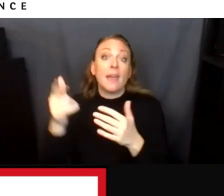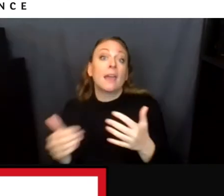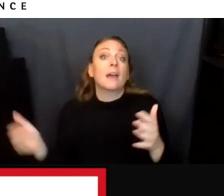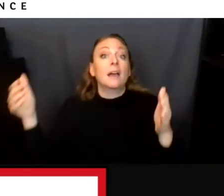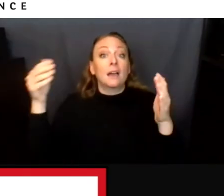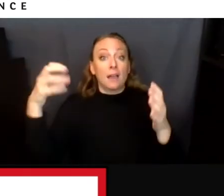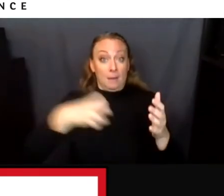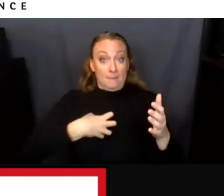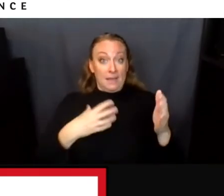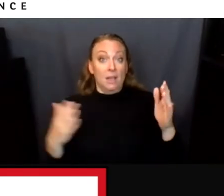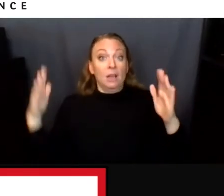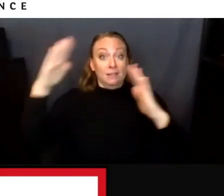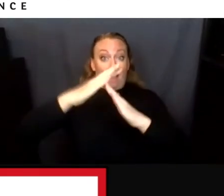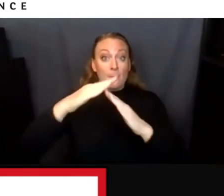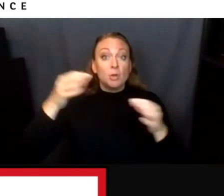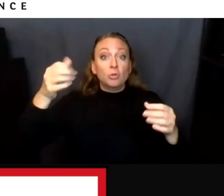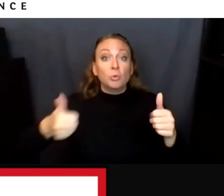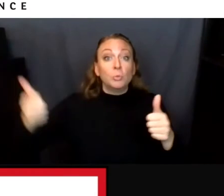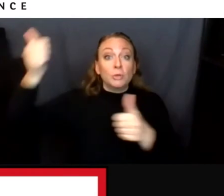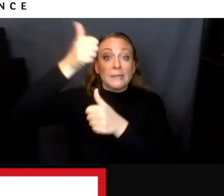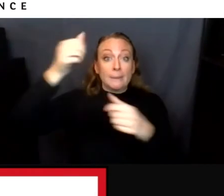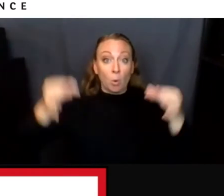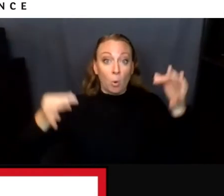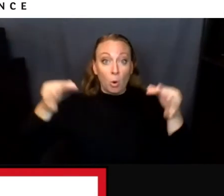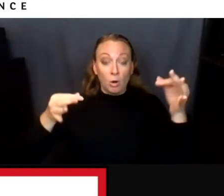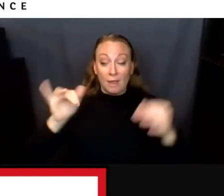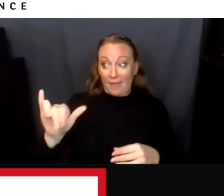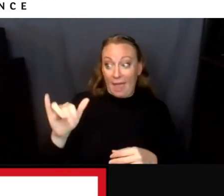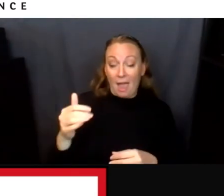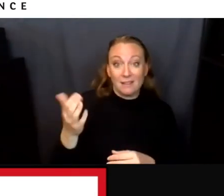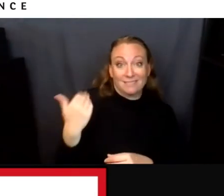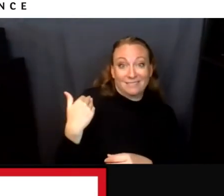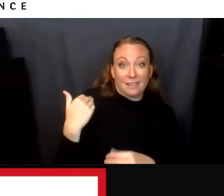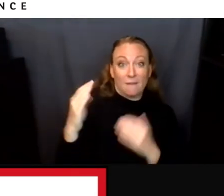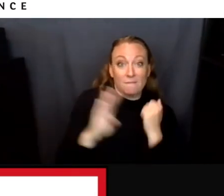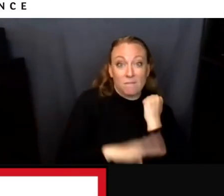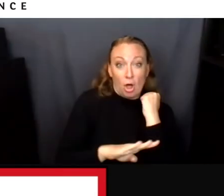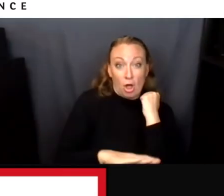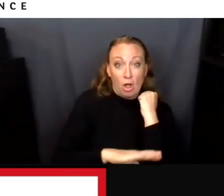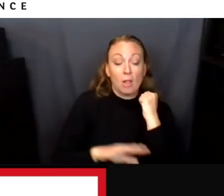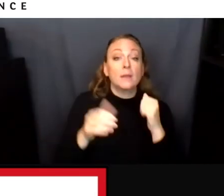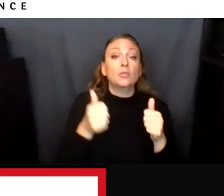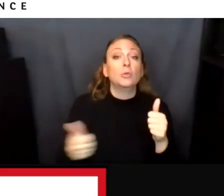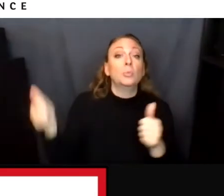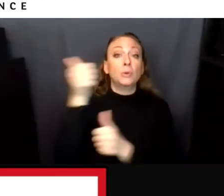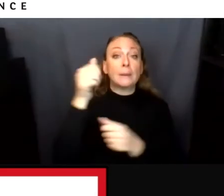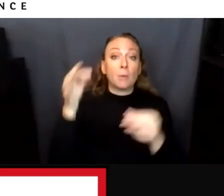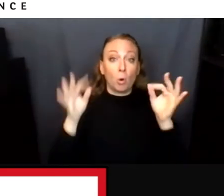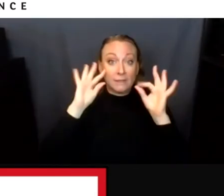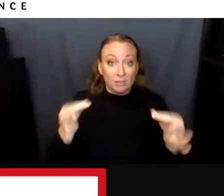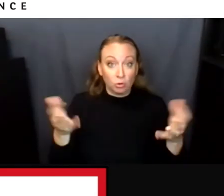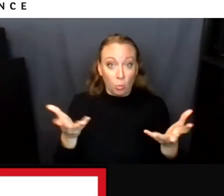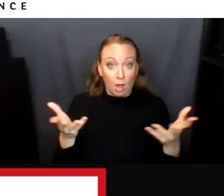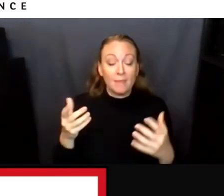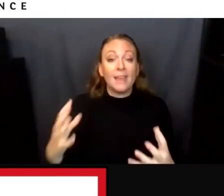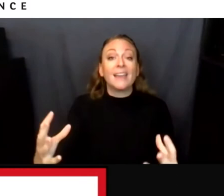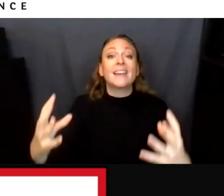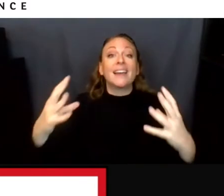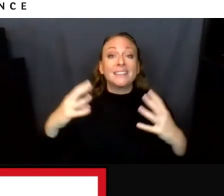And the Supreme court decision last fall was that they accepted the decision of the appellate court.